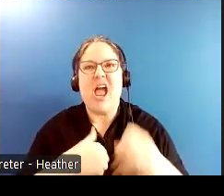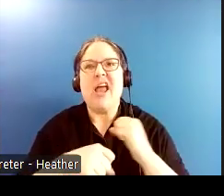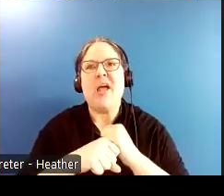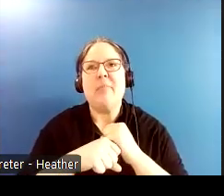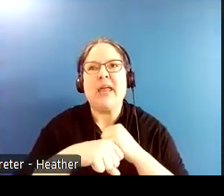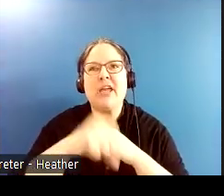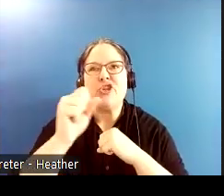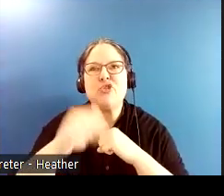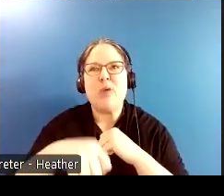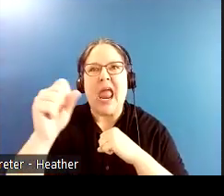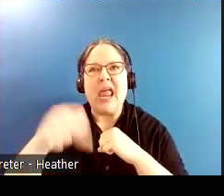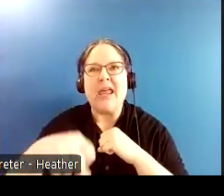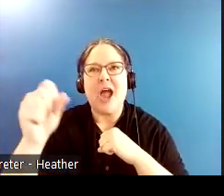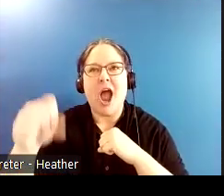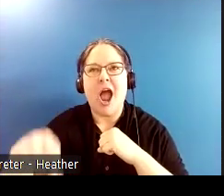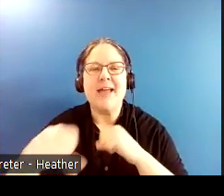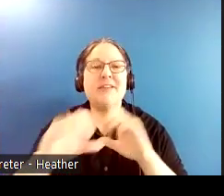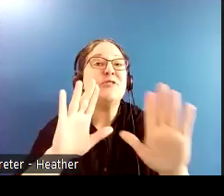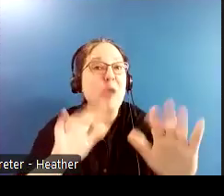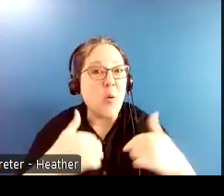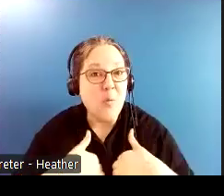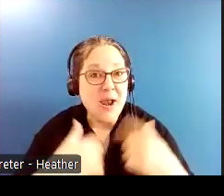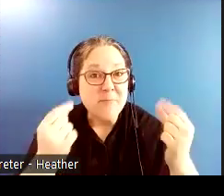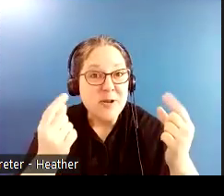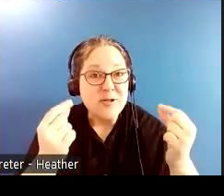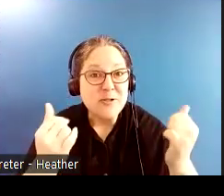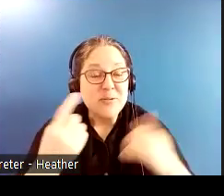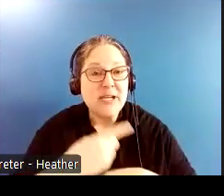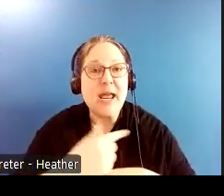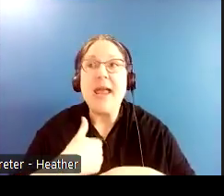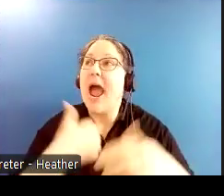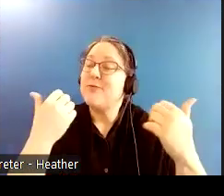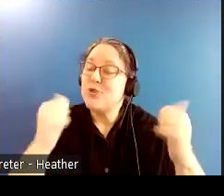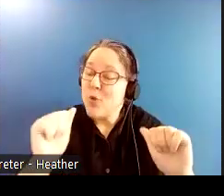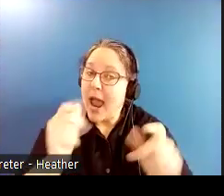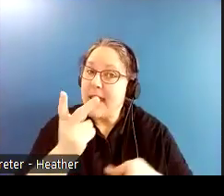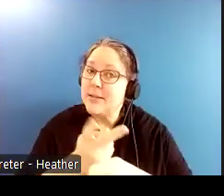anymore than it needs to. So what I've done is I've tried to be very careful to include only